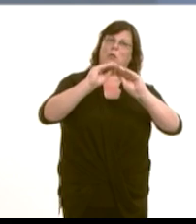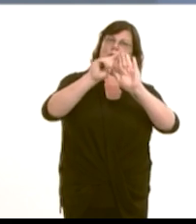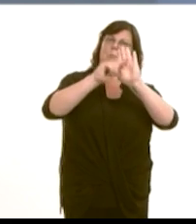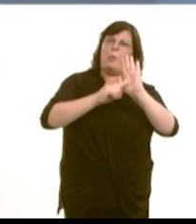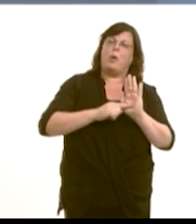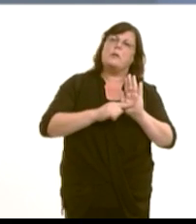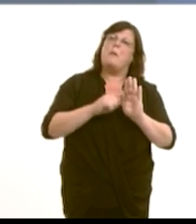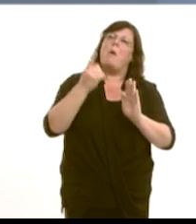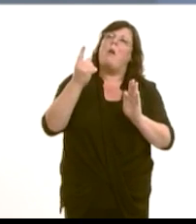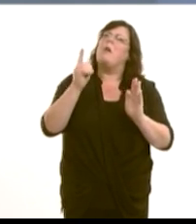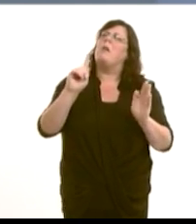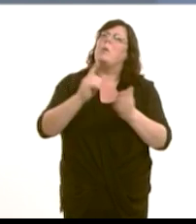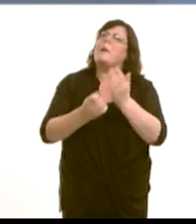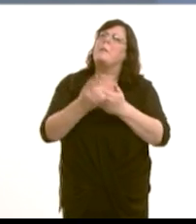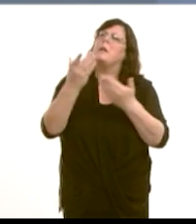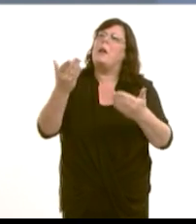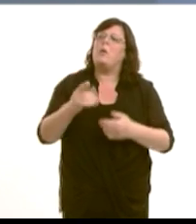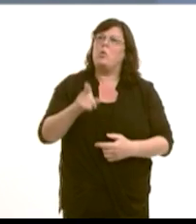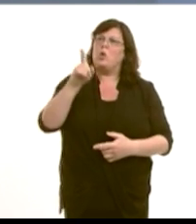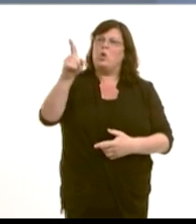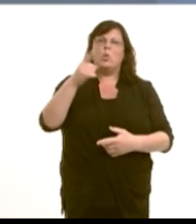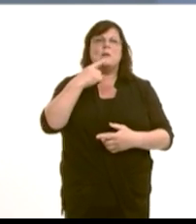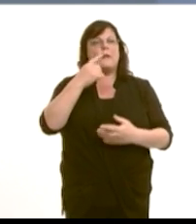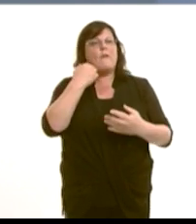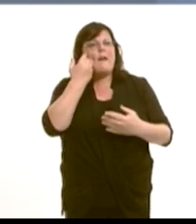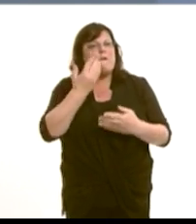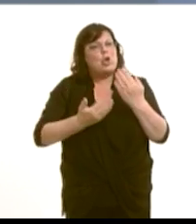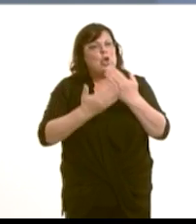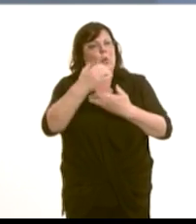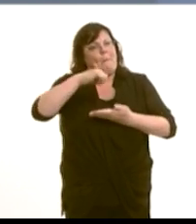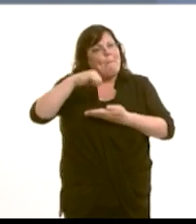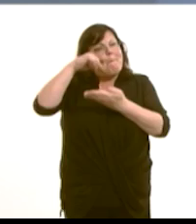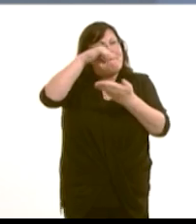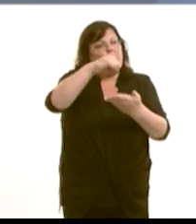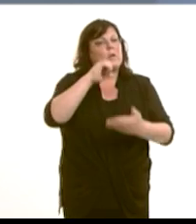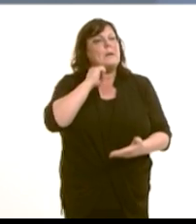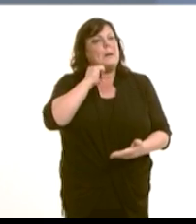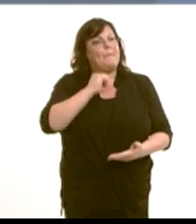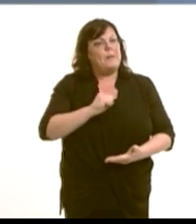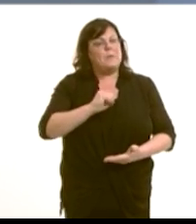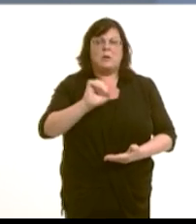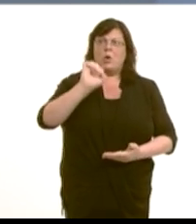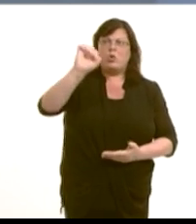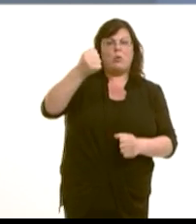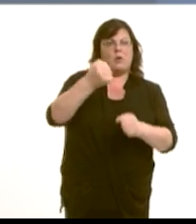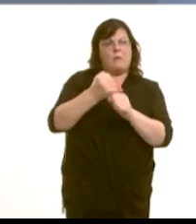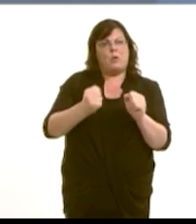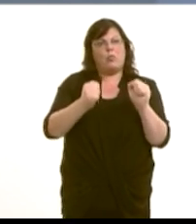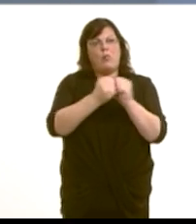in the campaign you did say that for every new budget commitment that was made by your Government there would have to be cuts elsewhere.